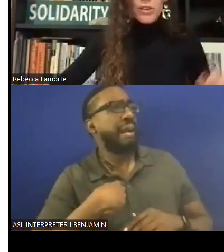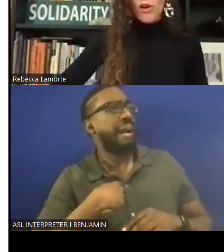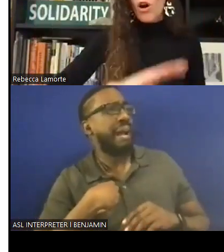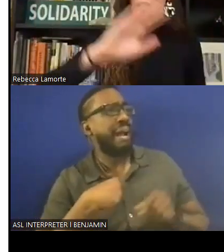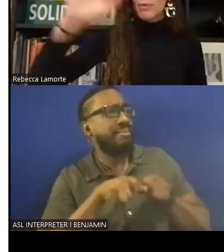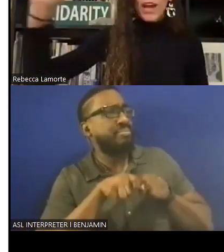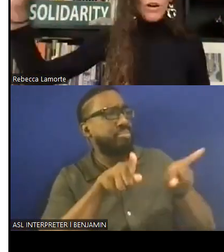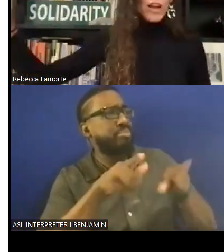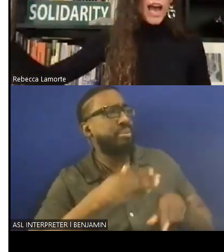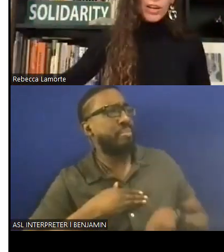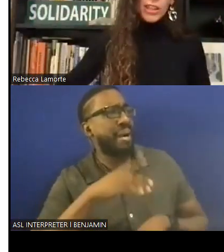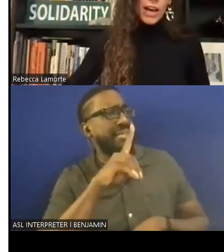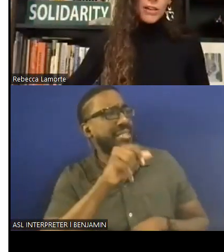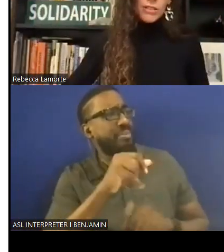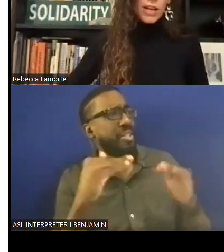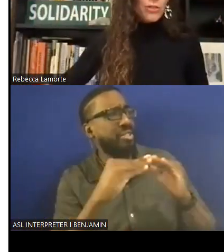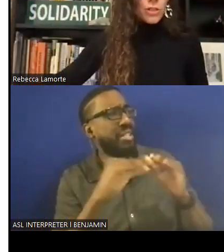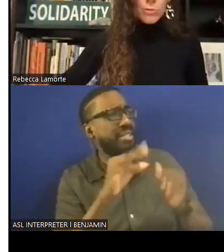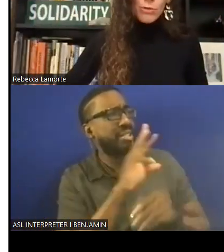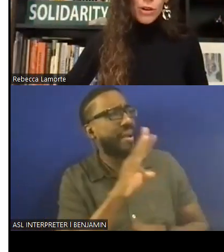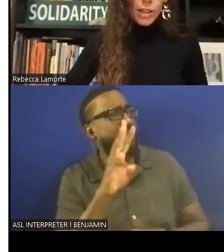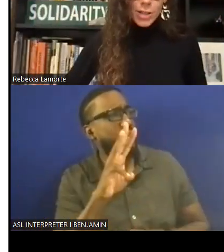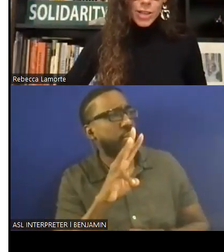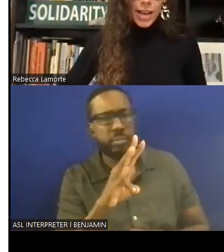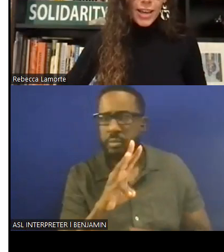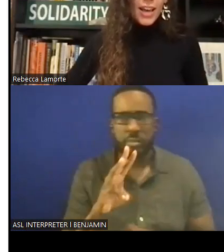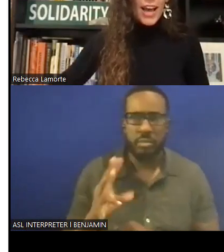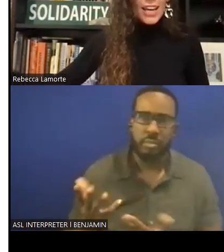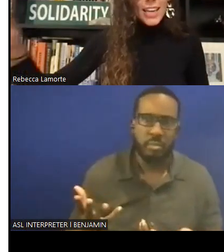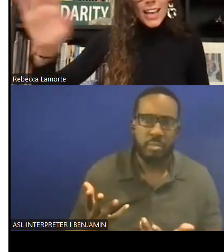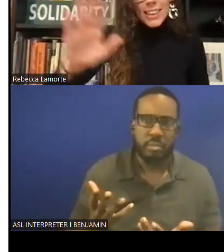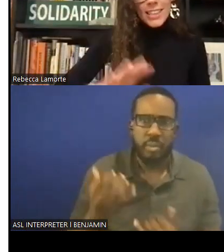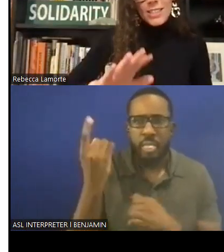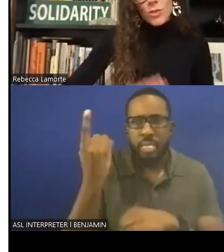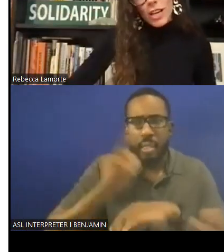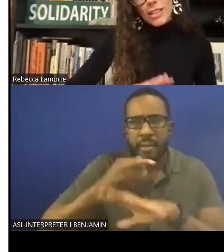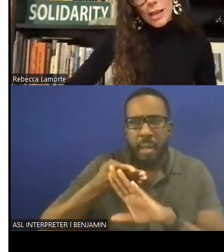if you've already put out everything else and you're just before election day. And again, this is a great example